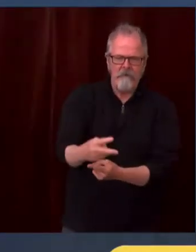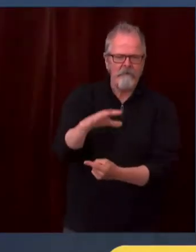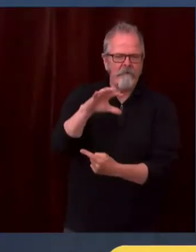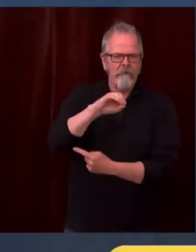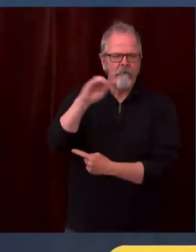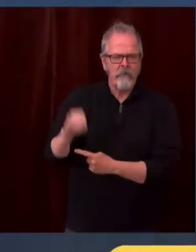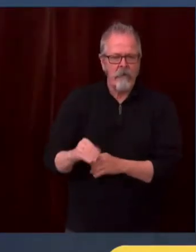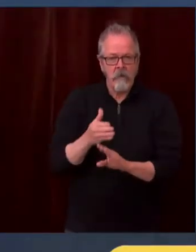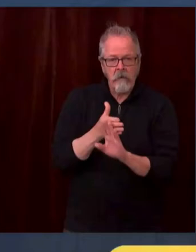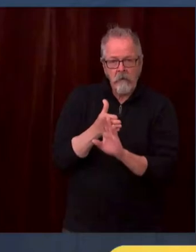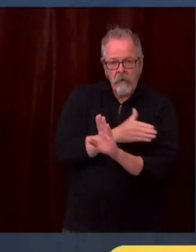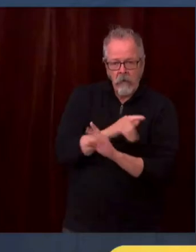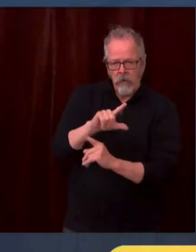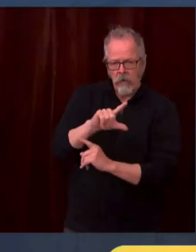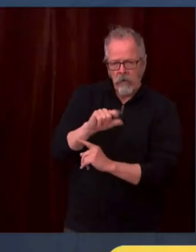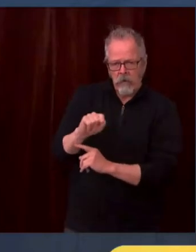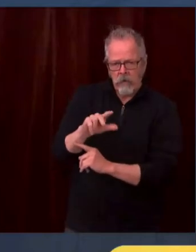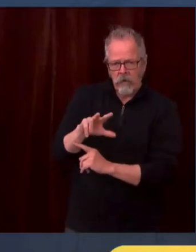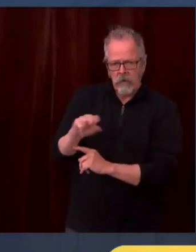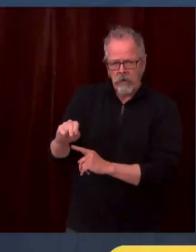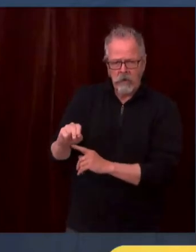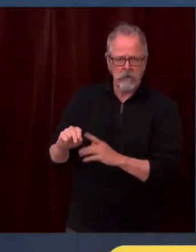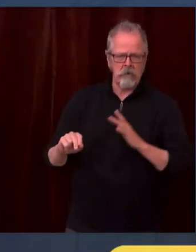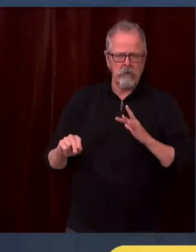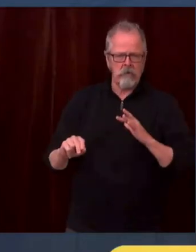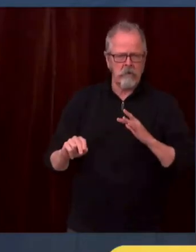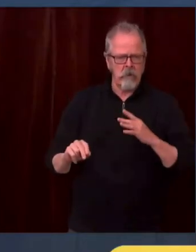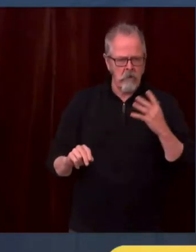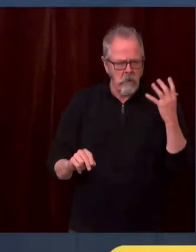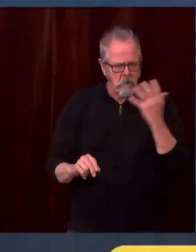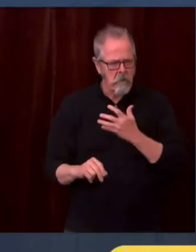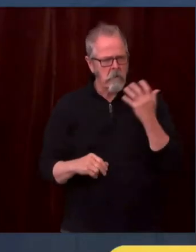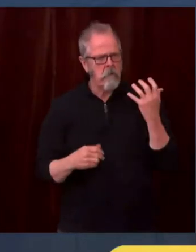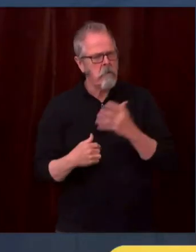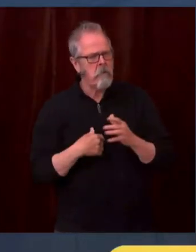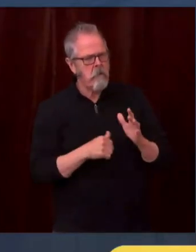It is now such a joy to have a federal partner working with us.